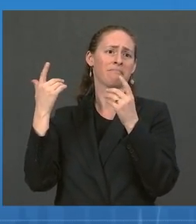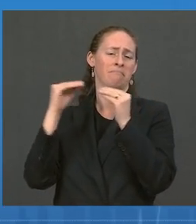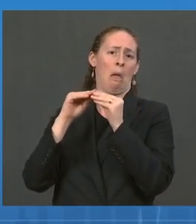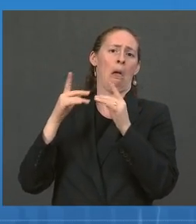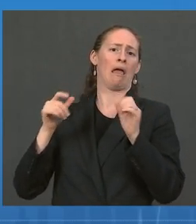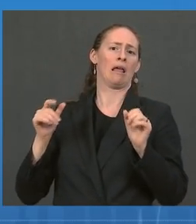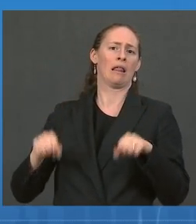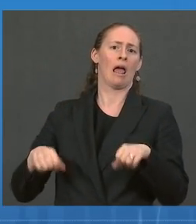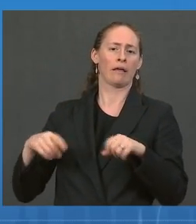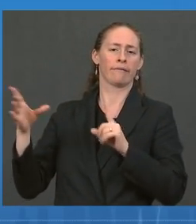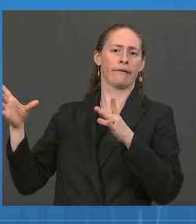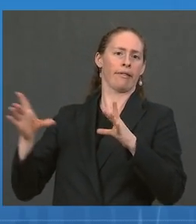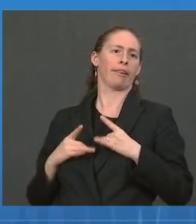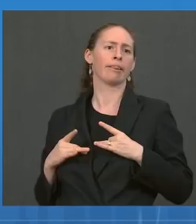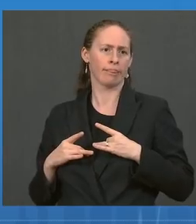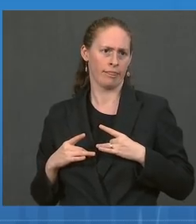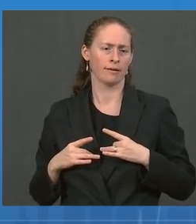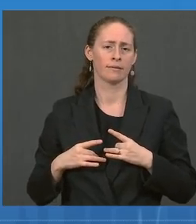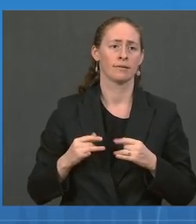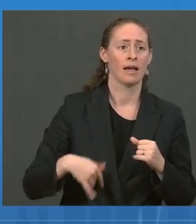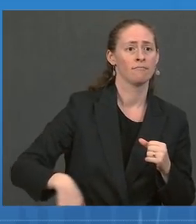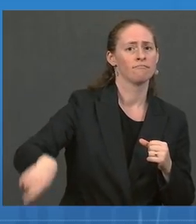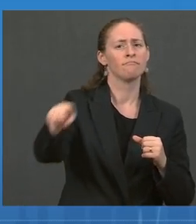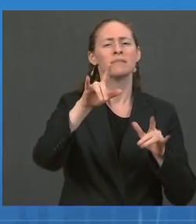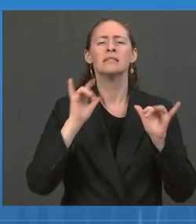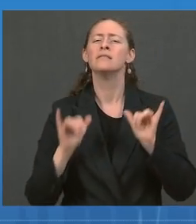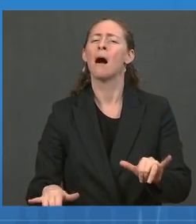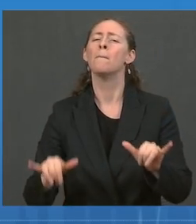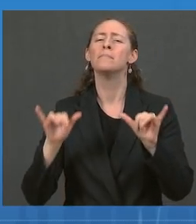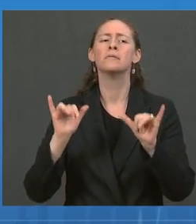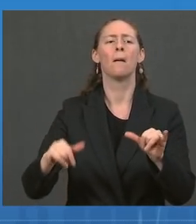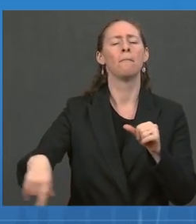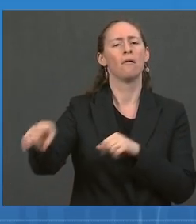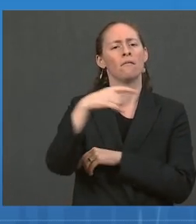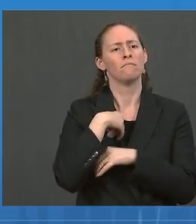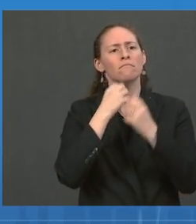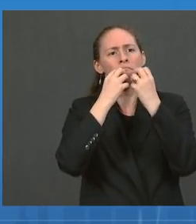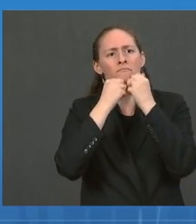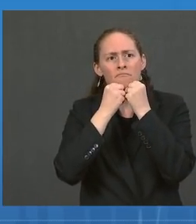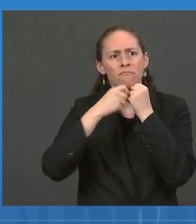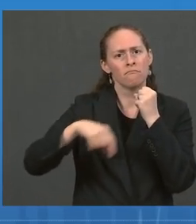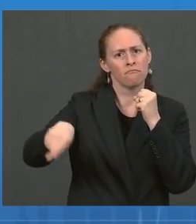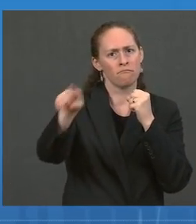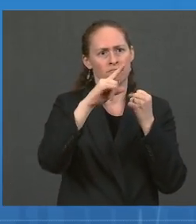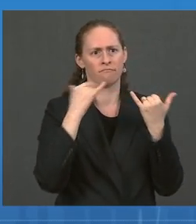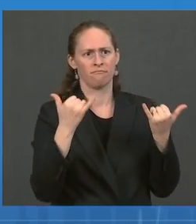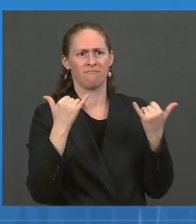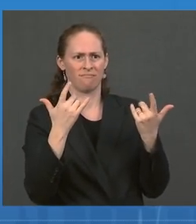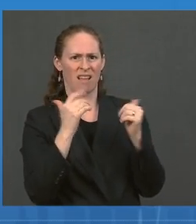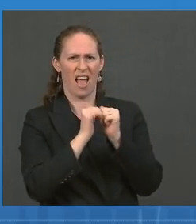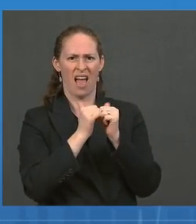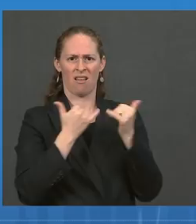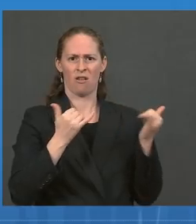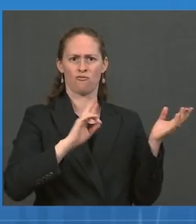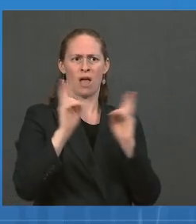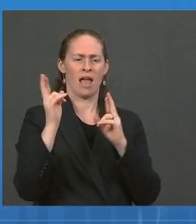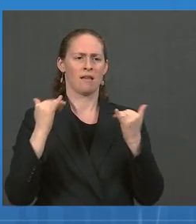And they are the same people who remain essential to our current COVID-19 response, like healthcare workers and teachers,